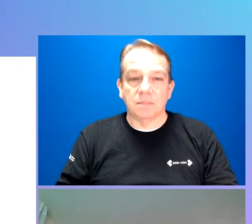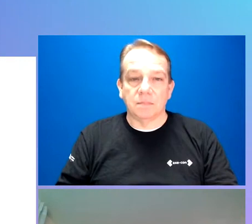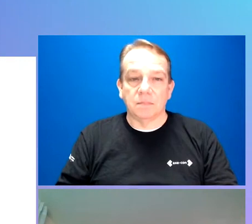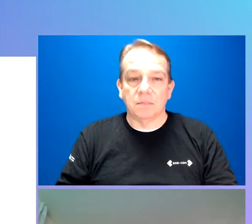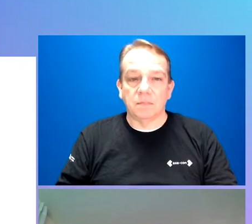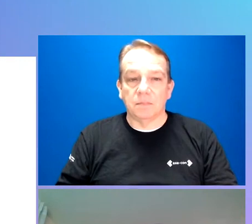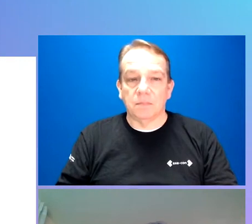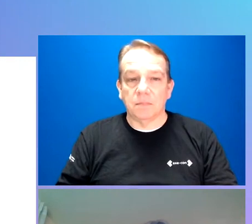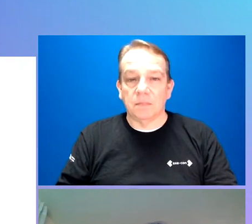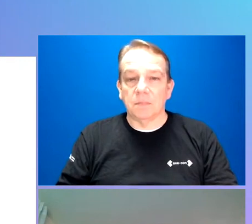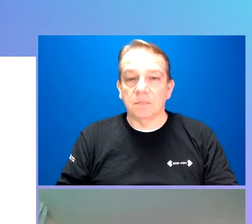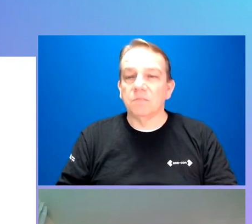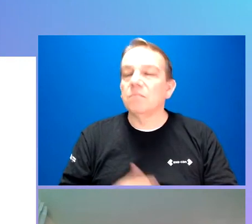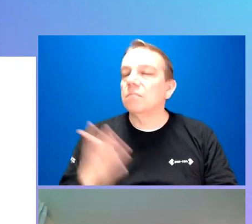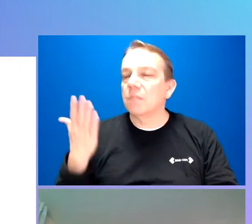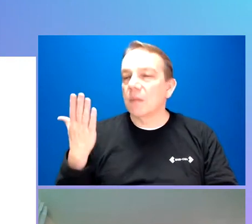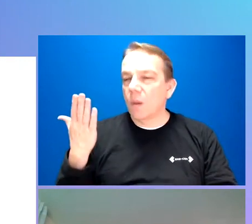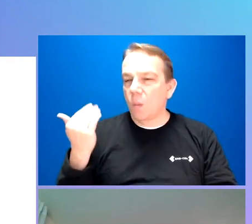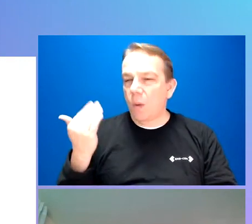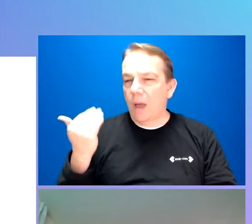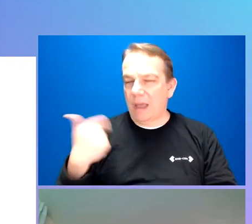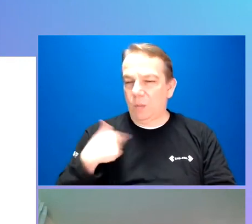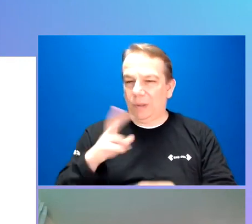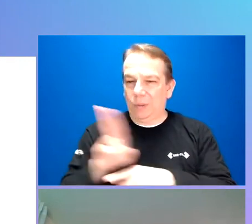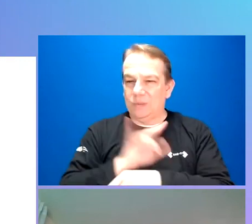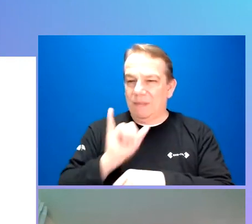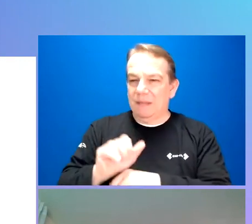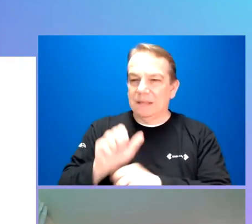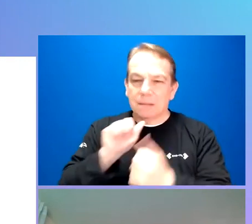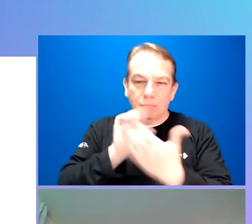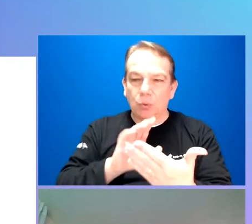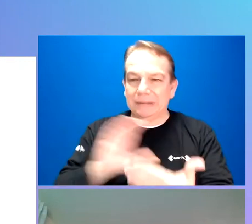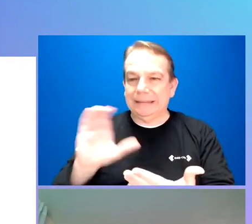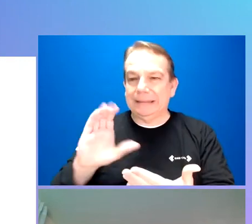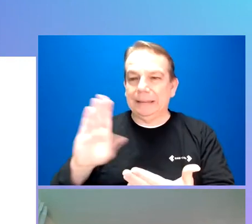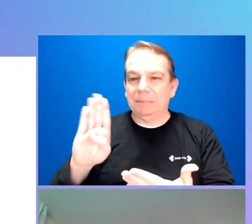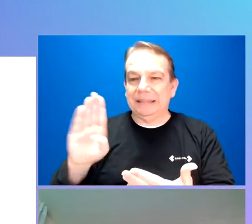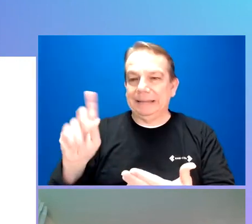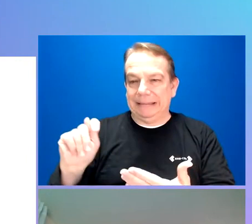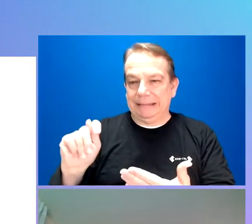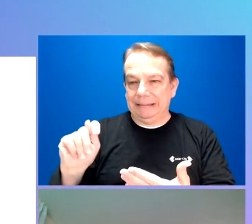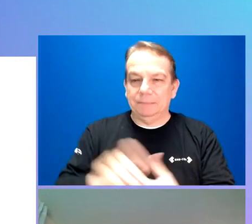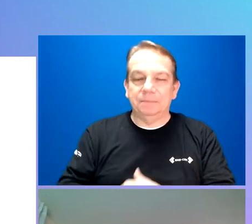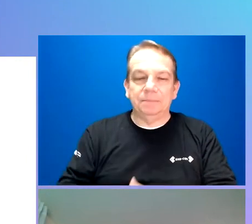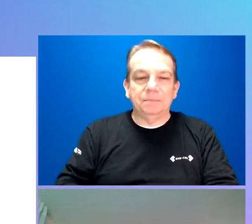we adopted this approach. Uh,